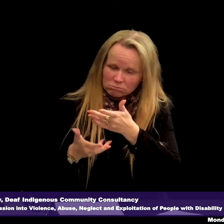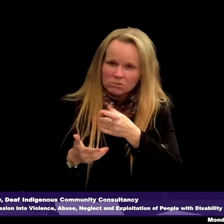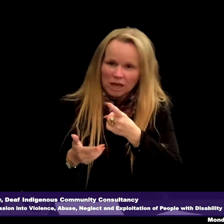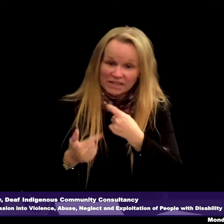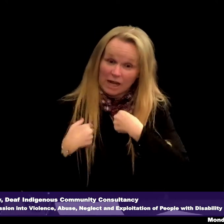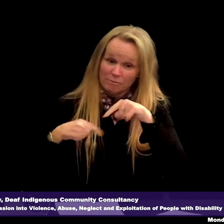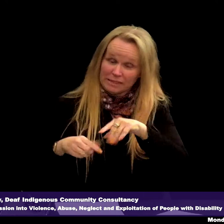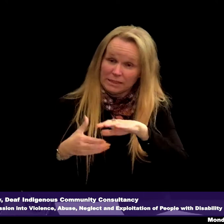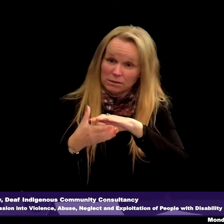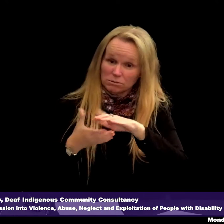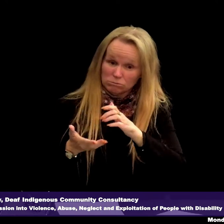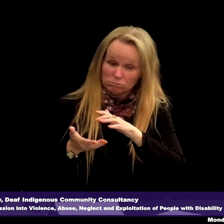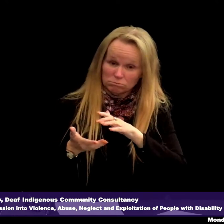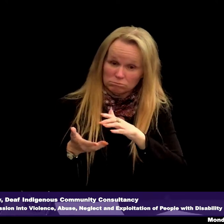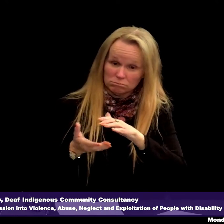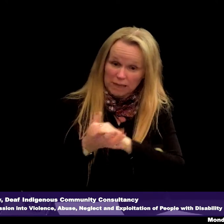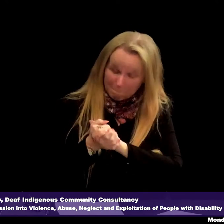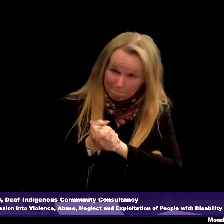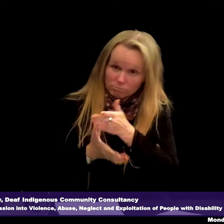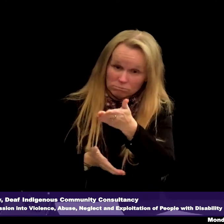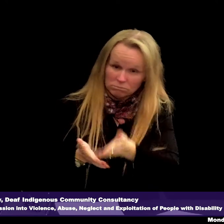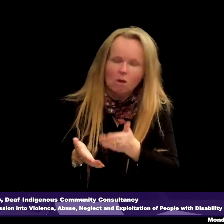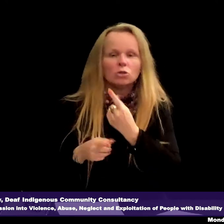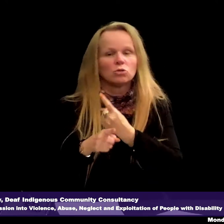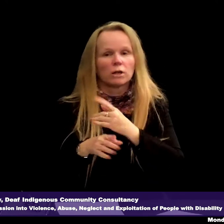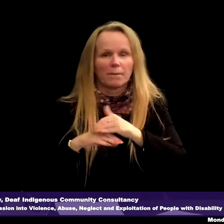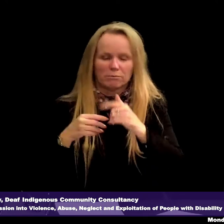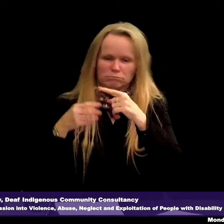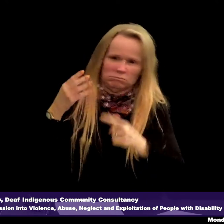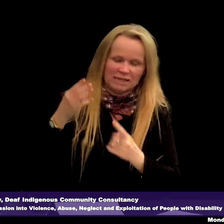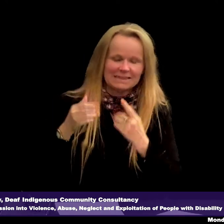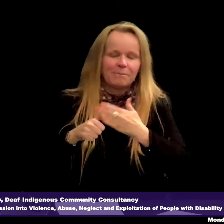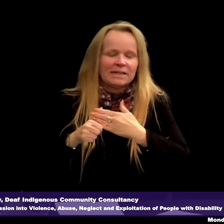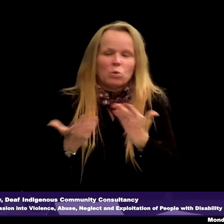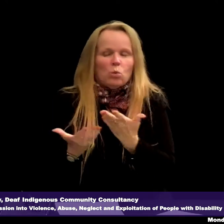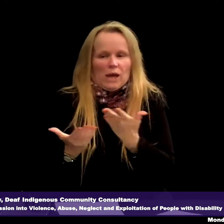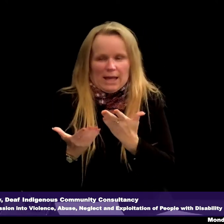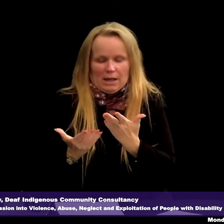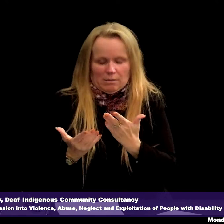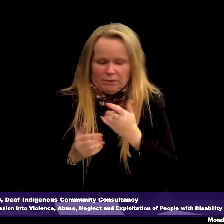So we will have a conversation and I might say, "I'm here to help you", and we will talk about a range of things.